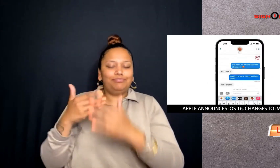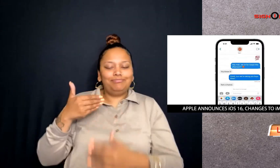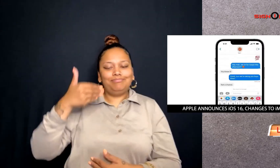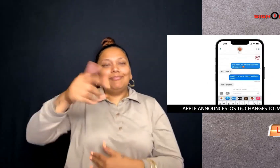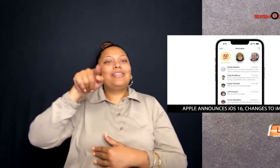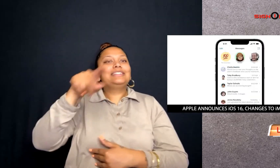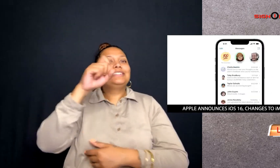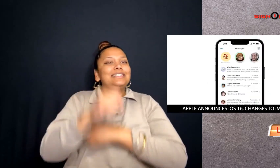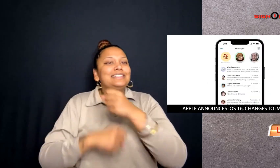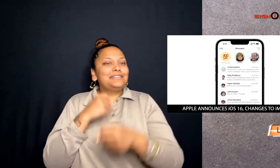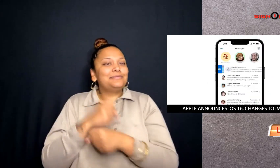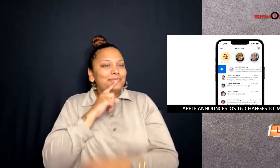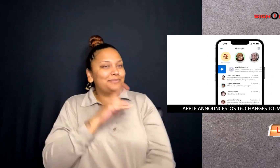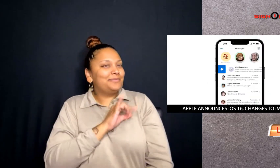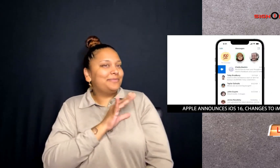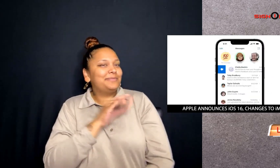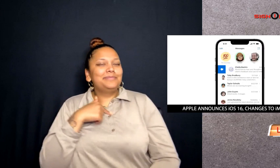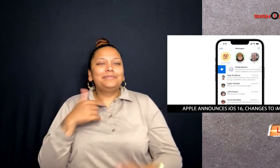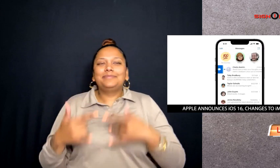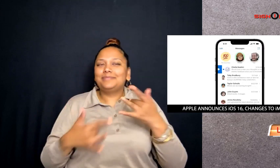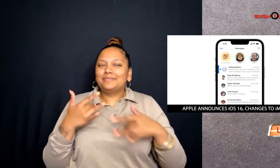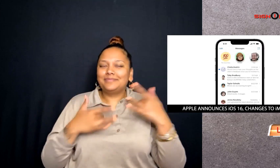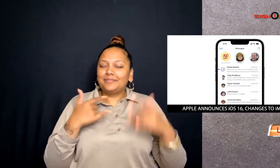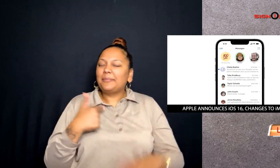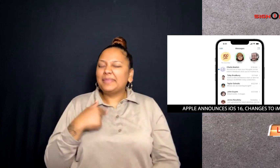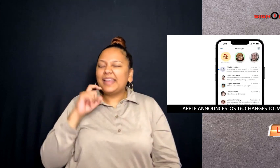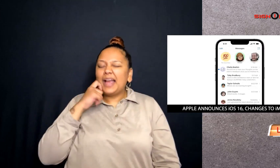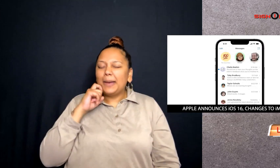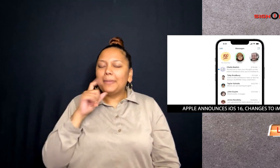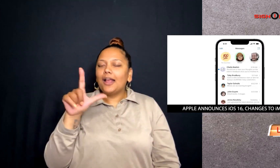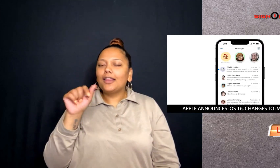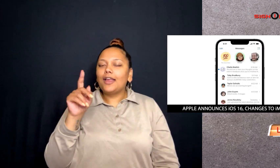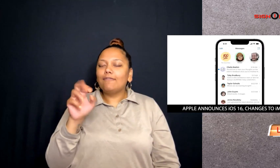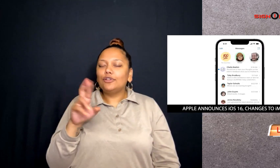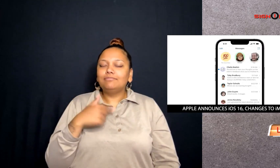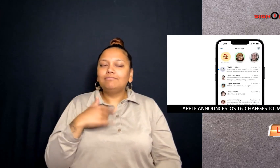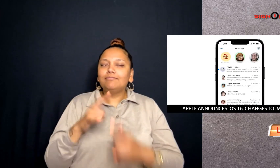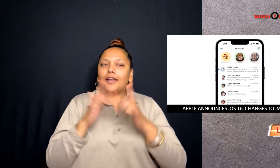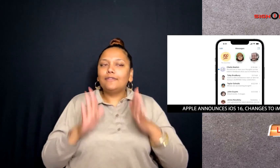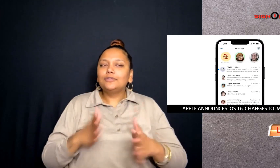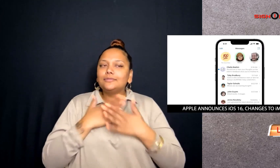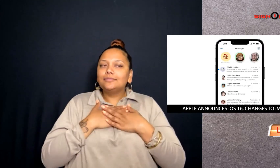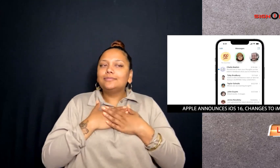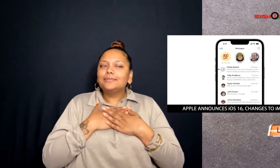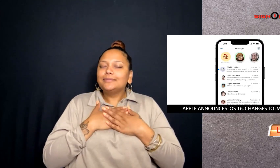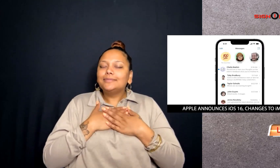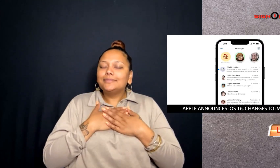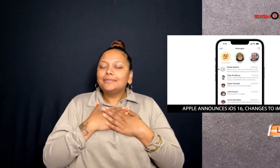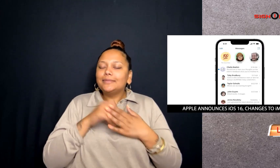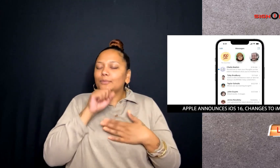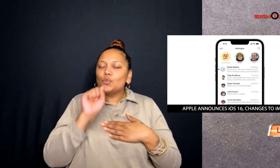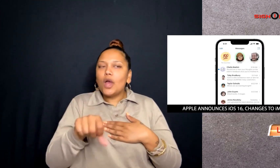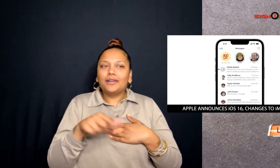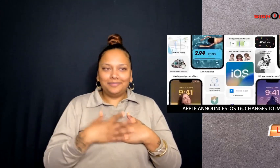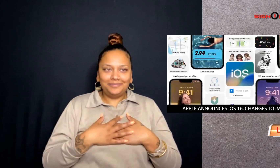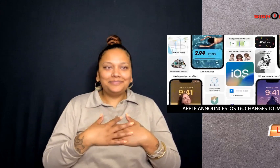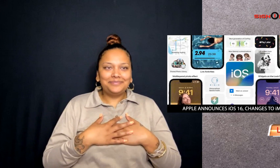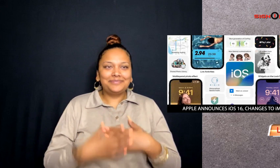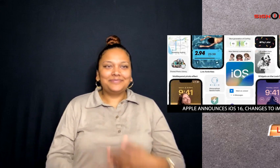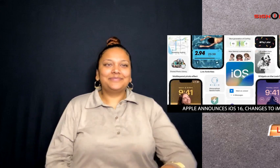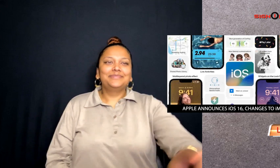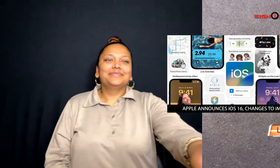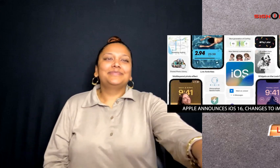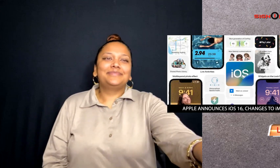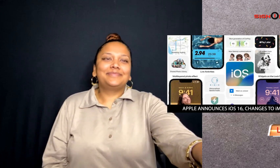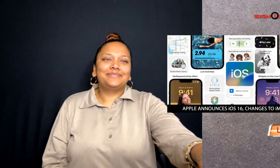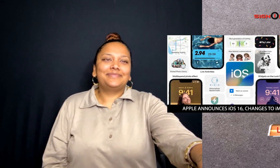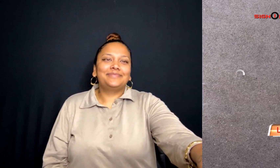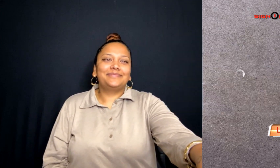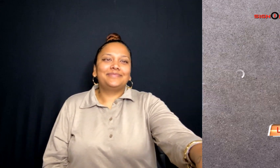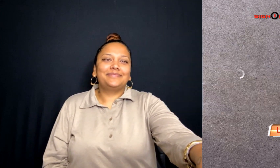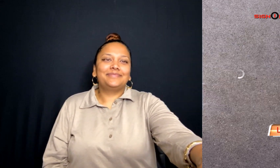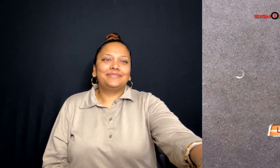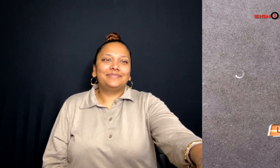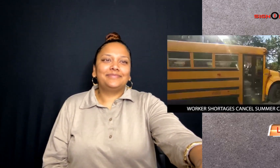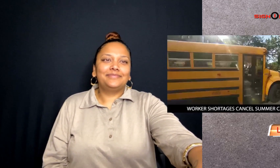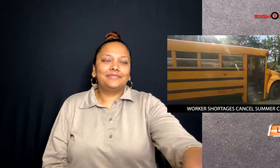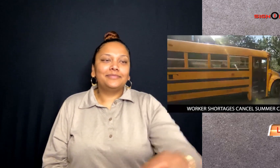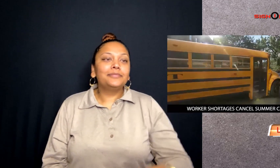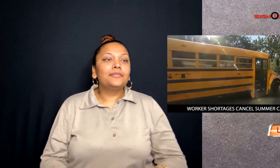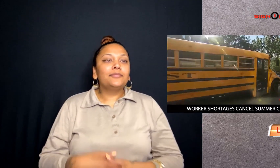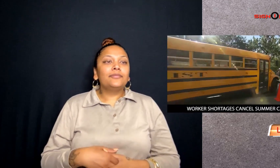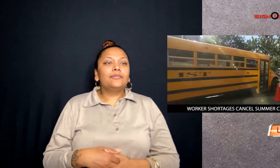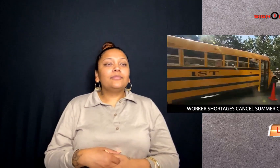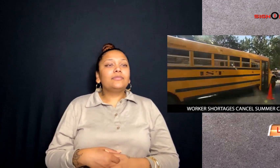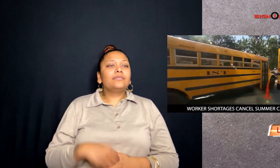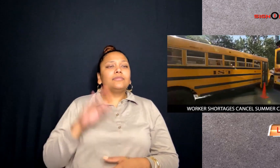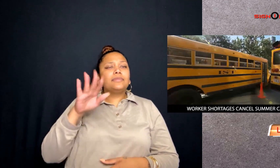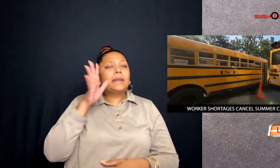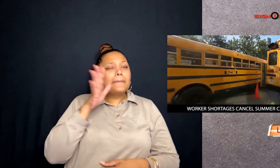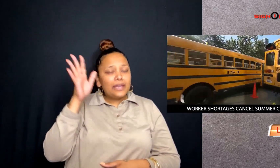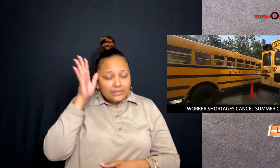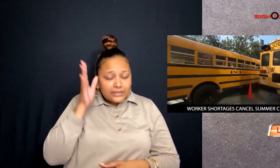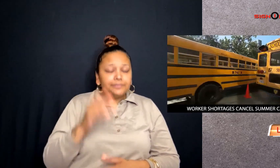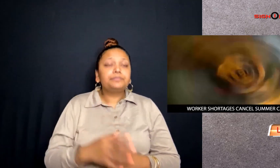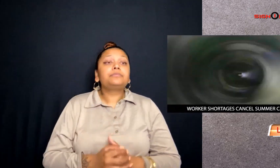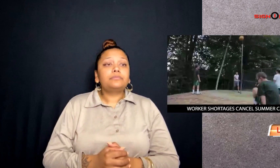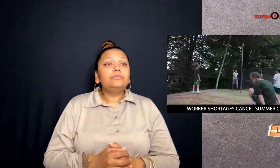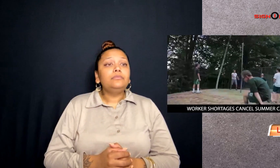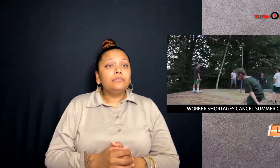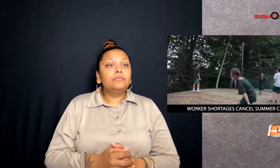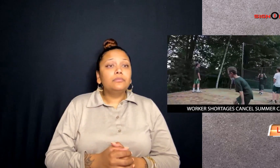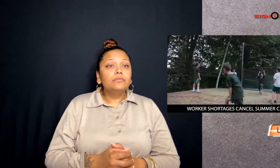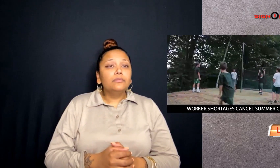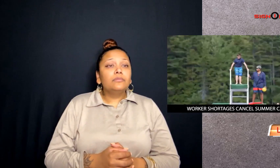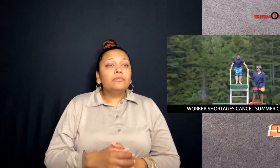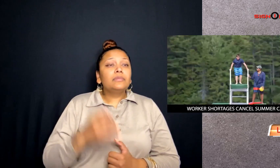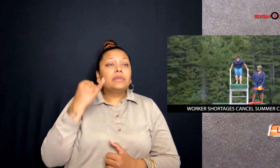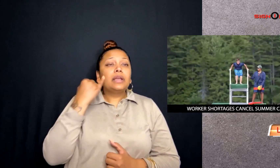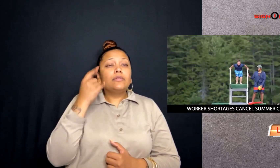likely wrote out later this year I'm excited about that I'm a big Apple lover